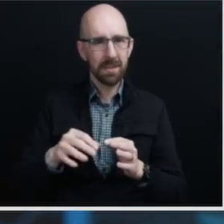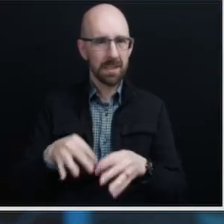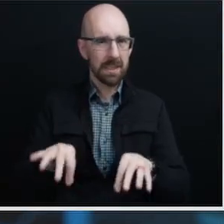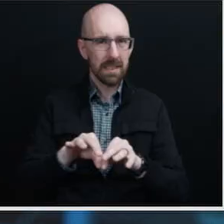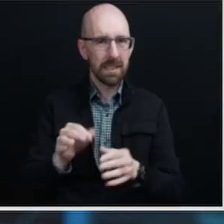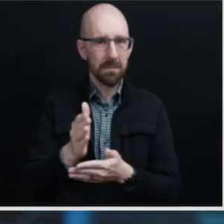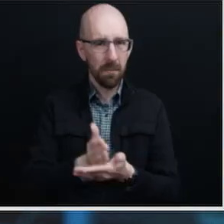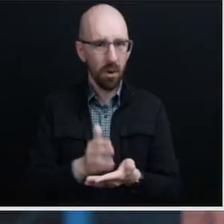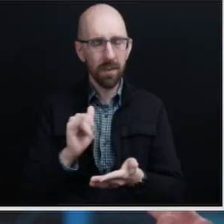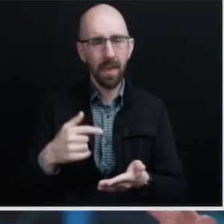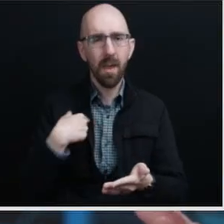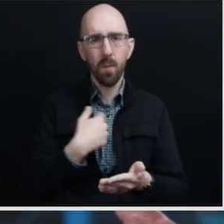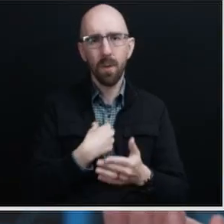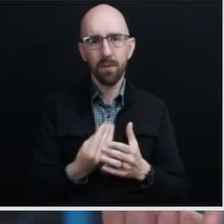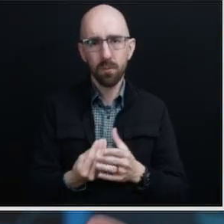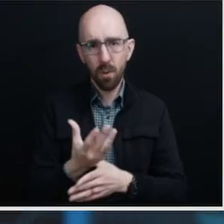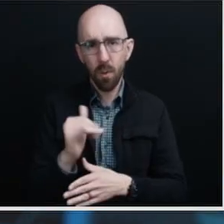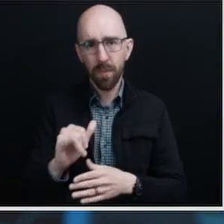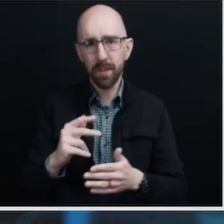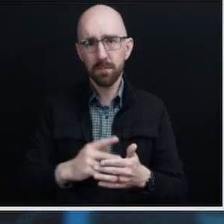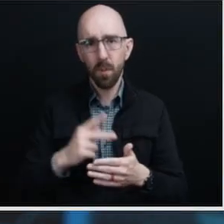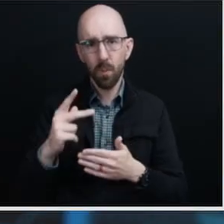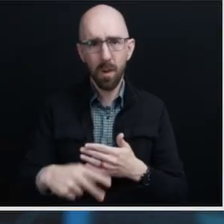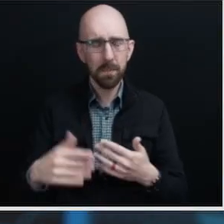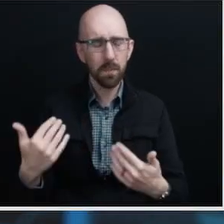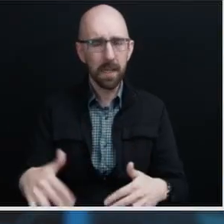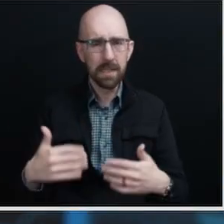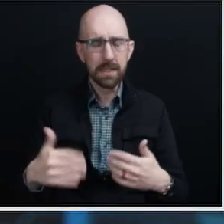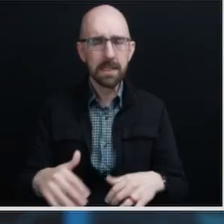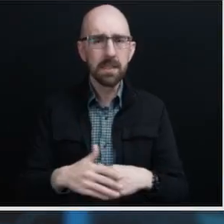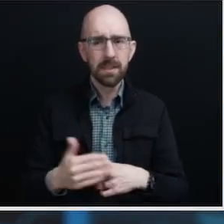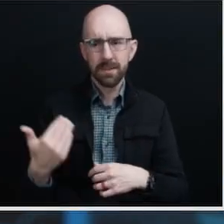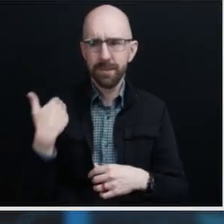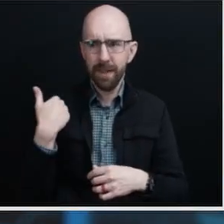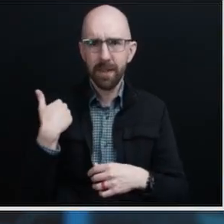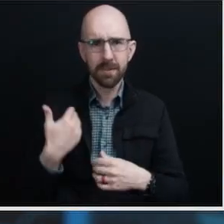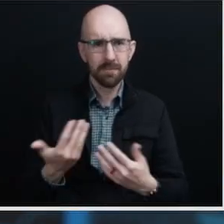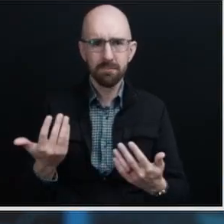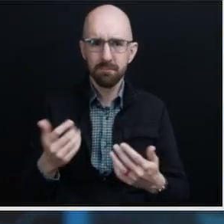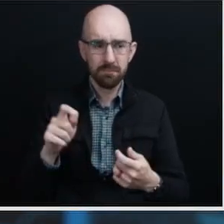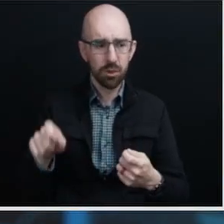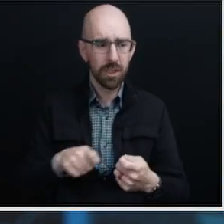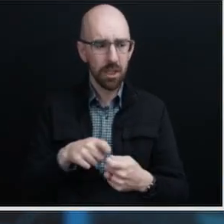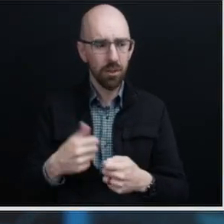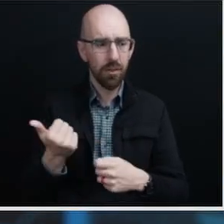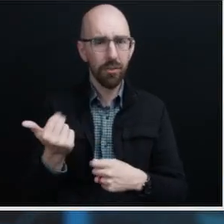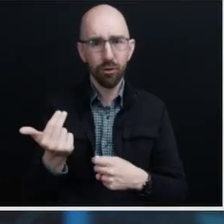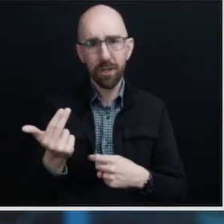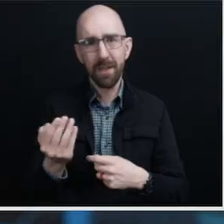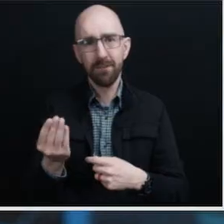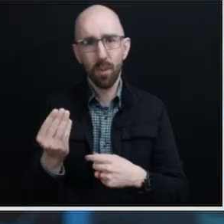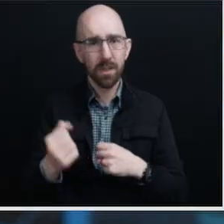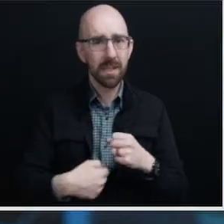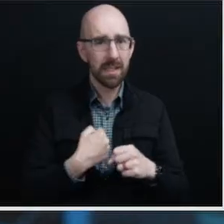we have grown this program tremendously in the last uh in particular 13 14 years here. But we're